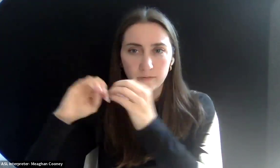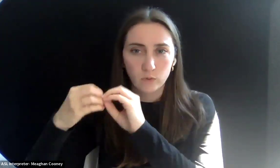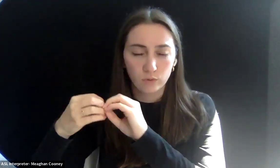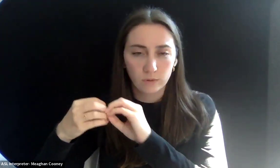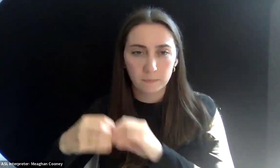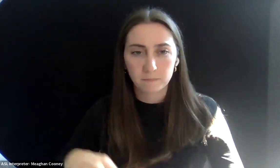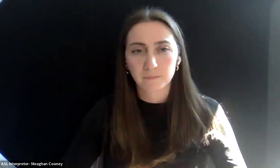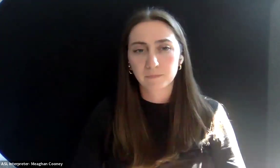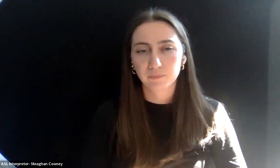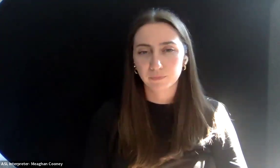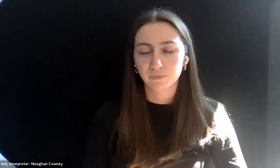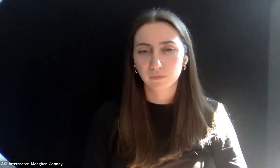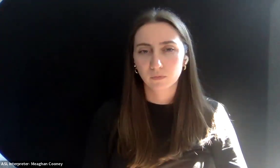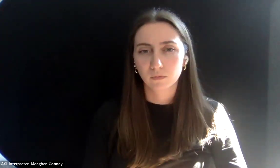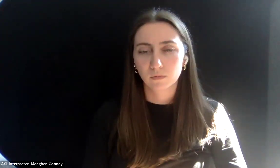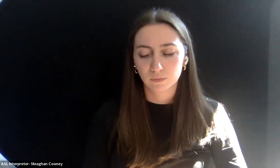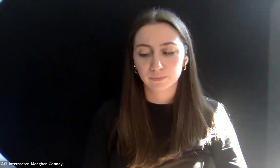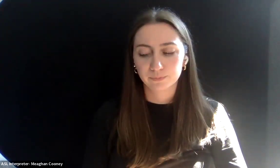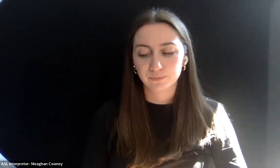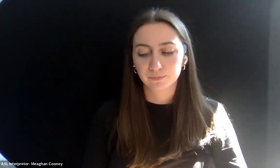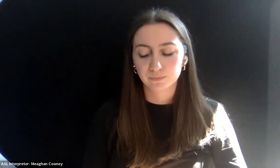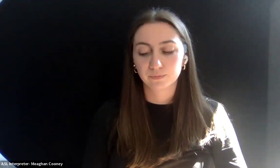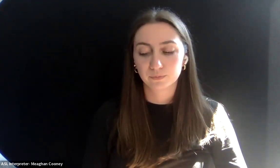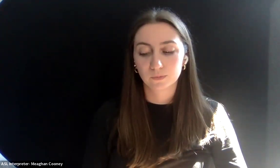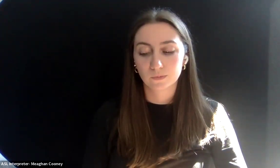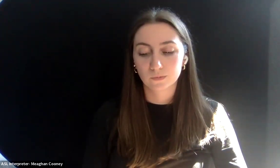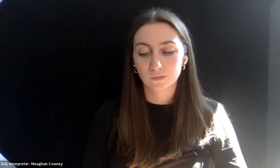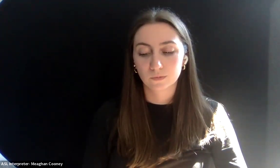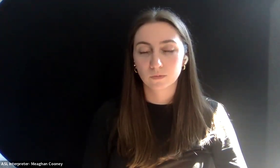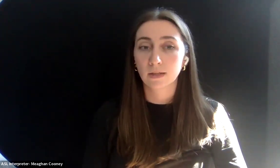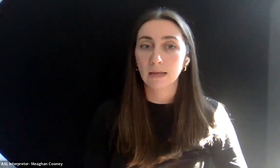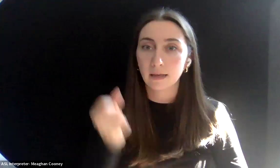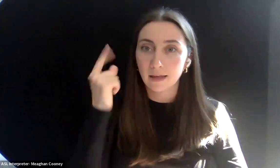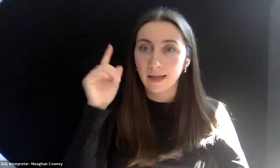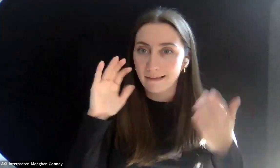Now, in lieu of providing this comparison, of course, the